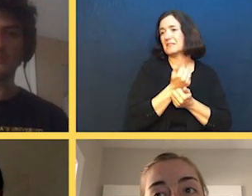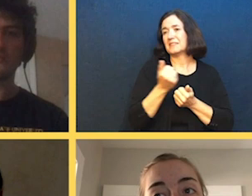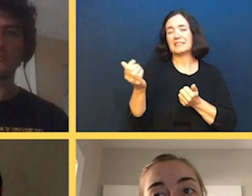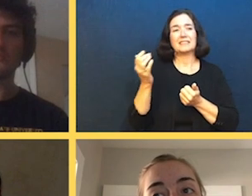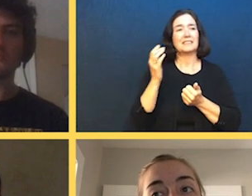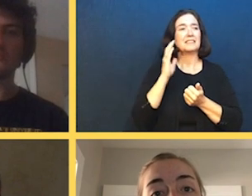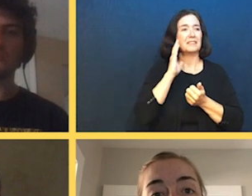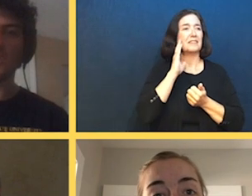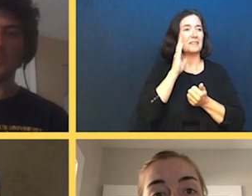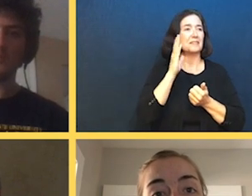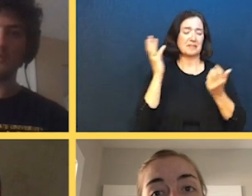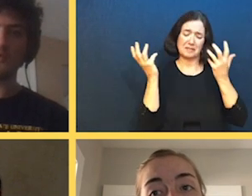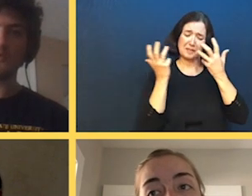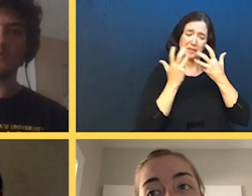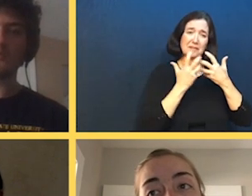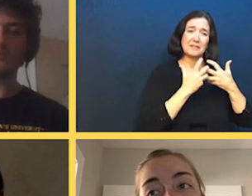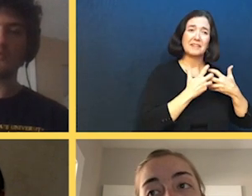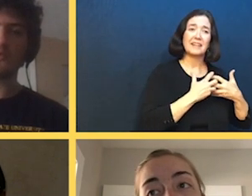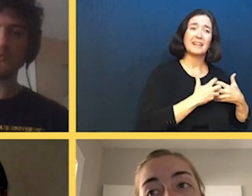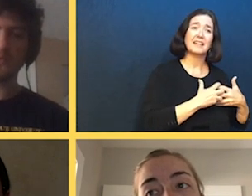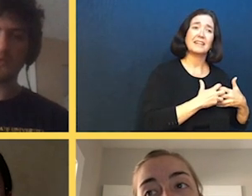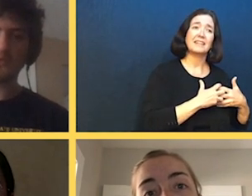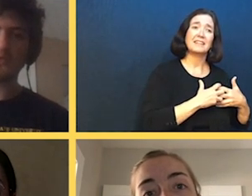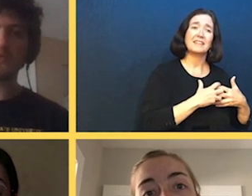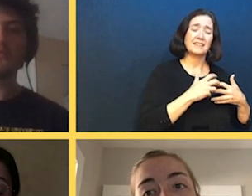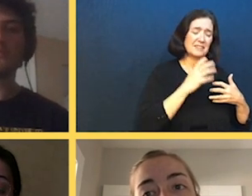Everything's gonna be all right